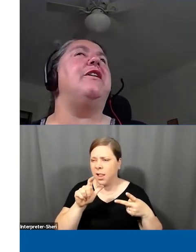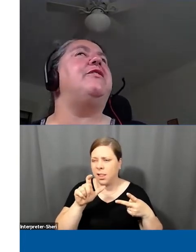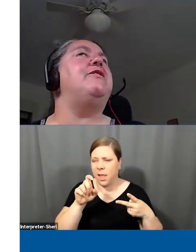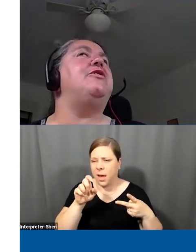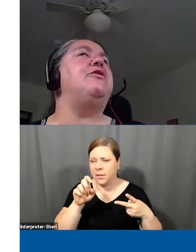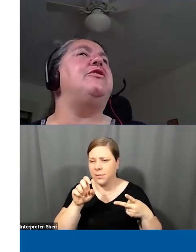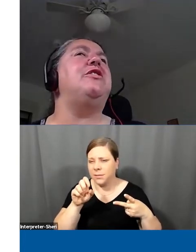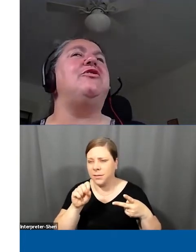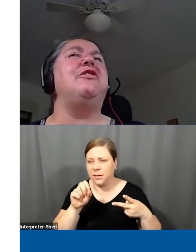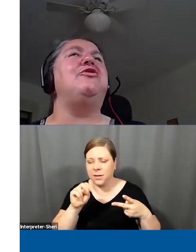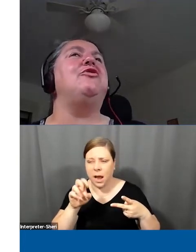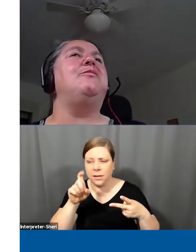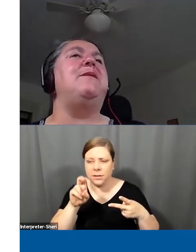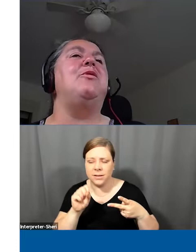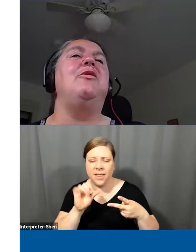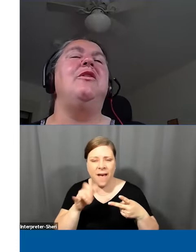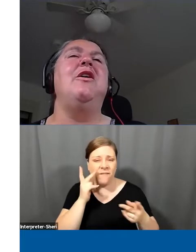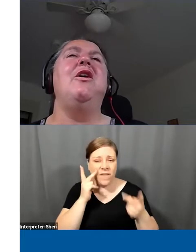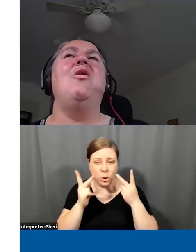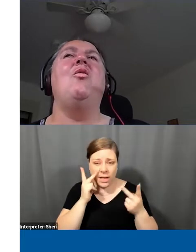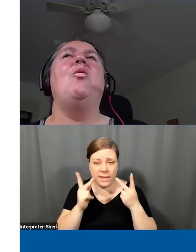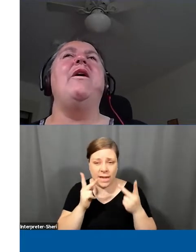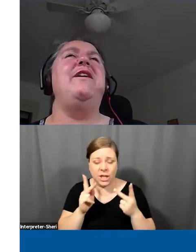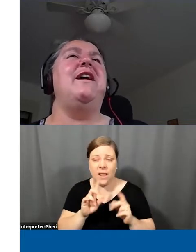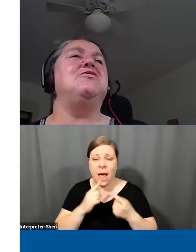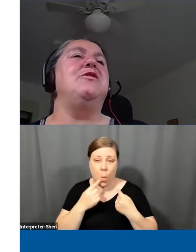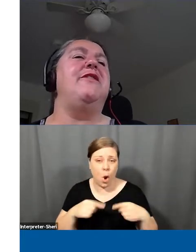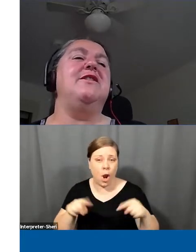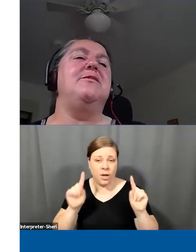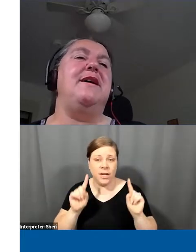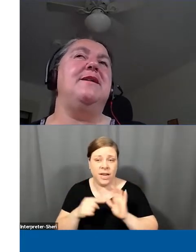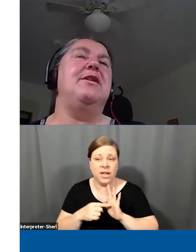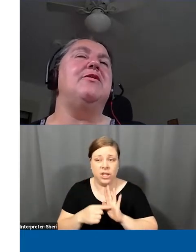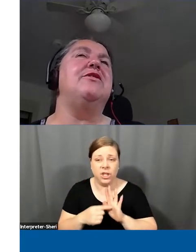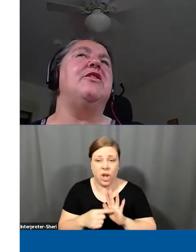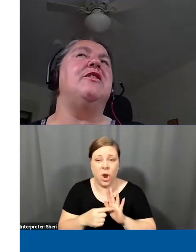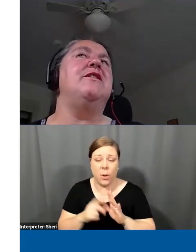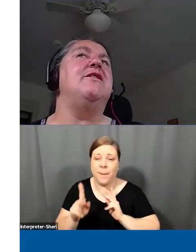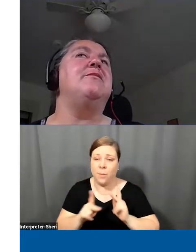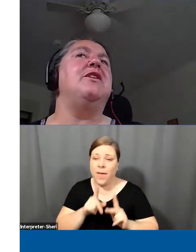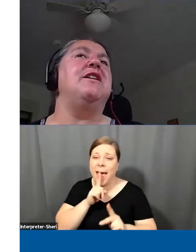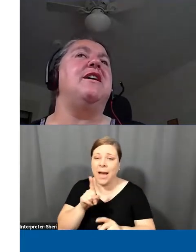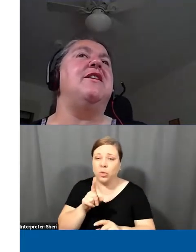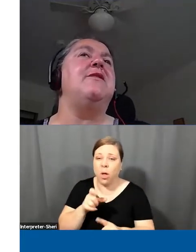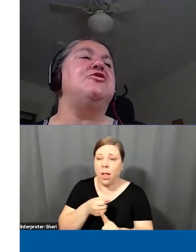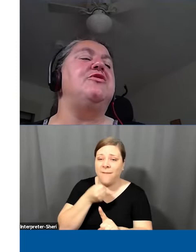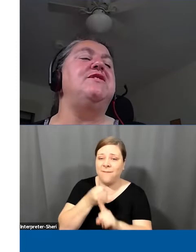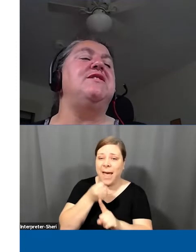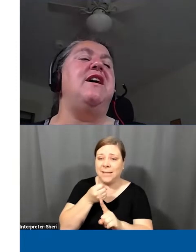It's a visualization that showed people what the actual effect of the pandemic was on the market. And I will share these.